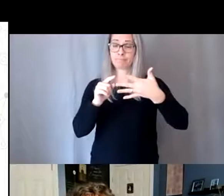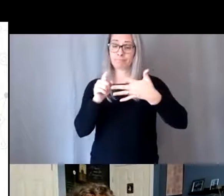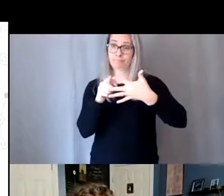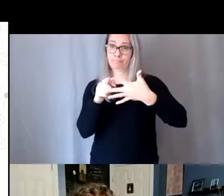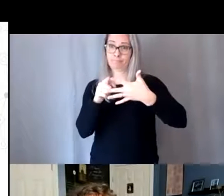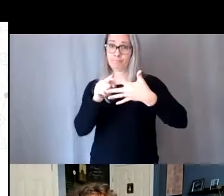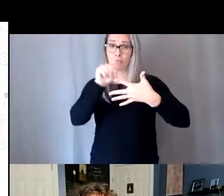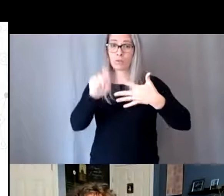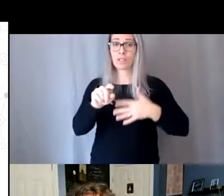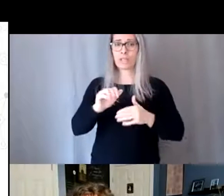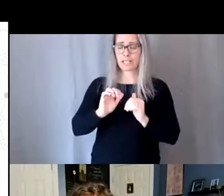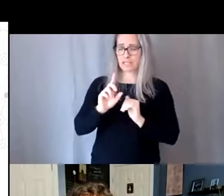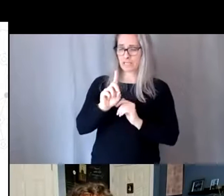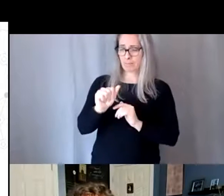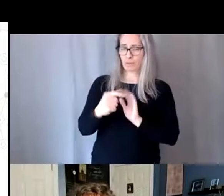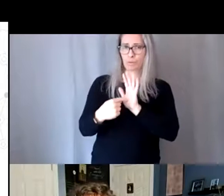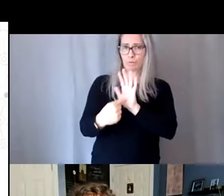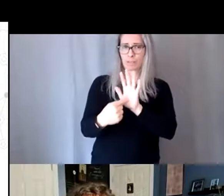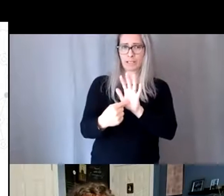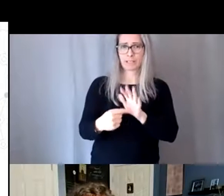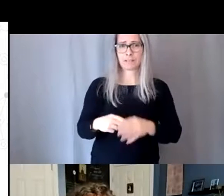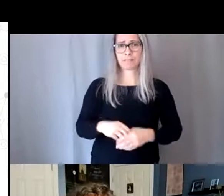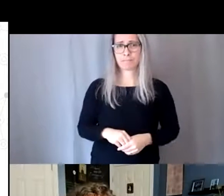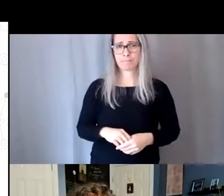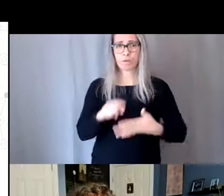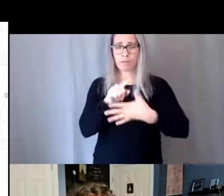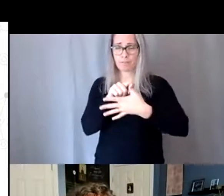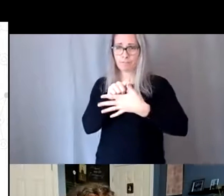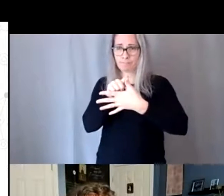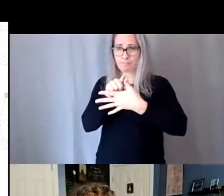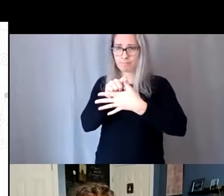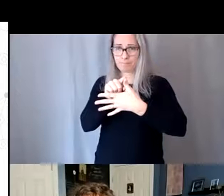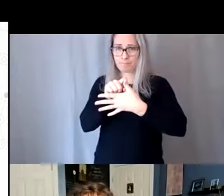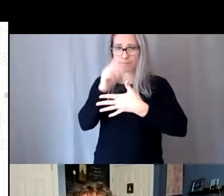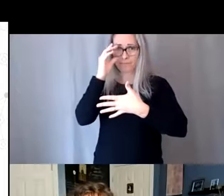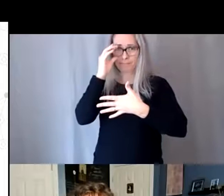throughout the text disability